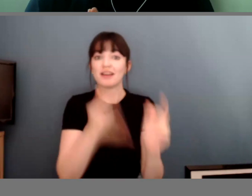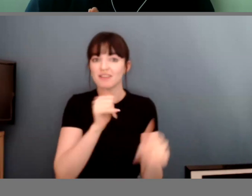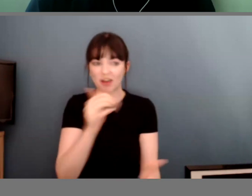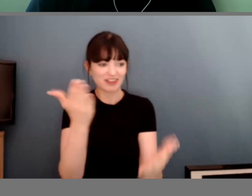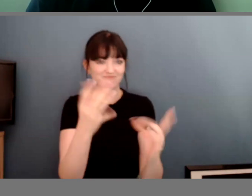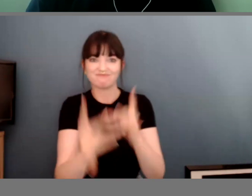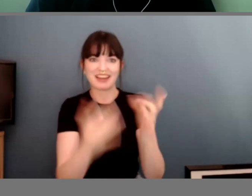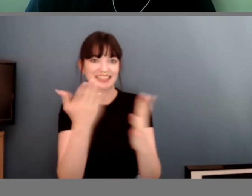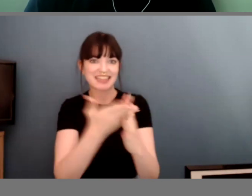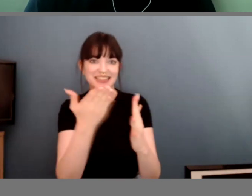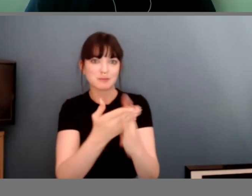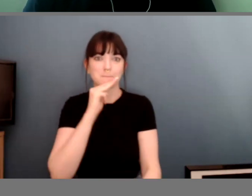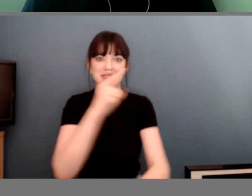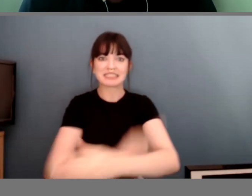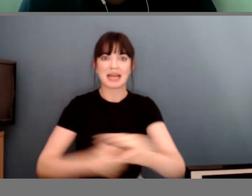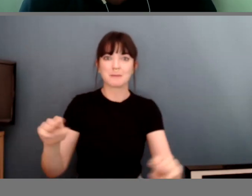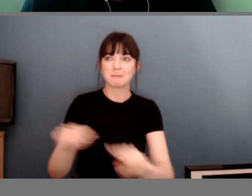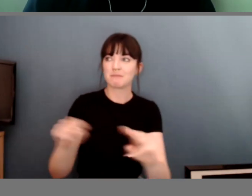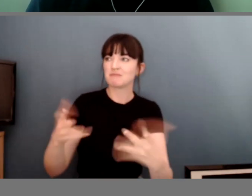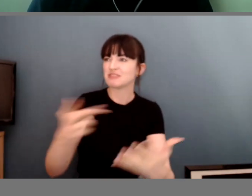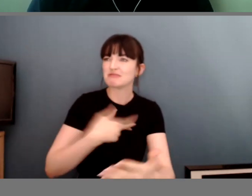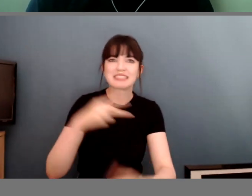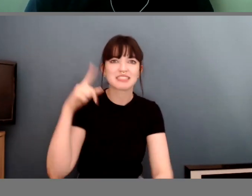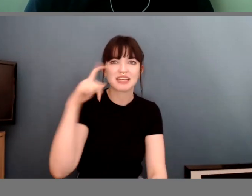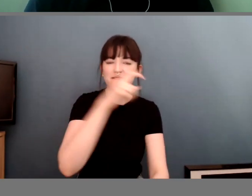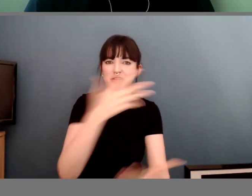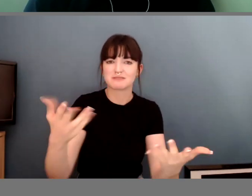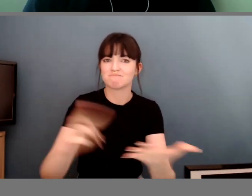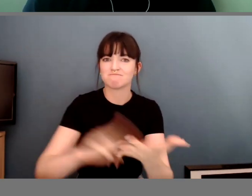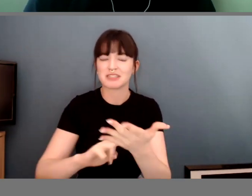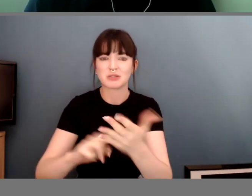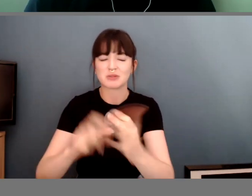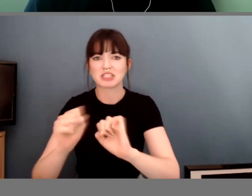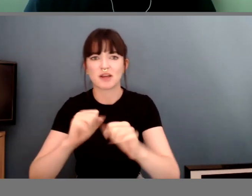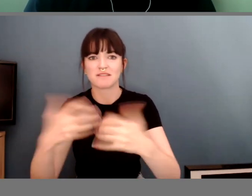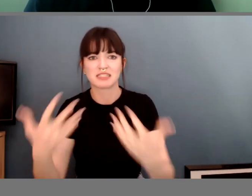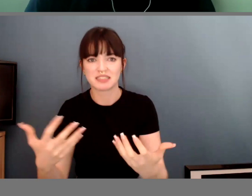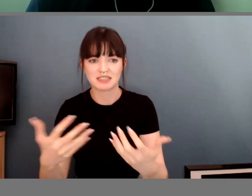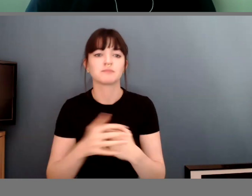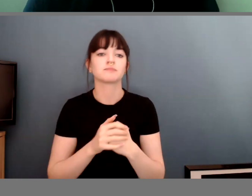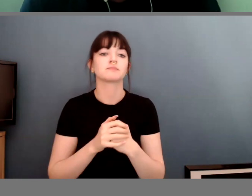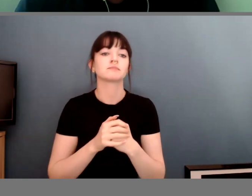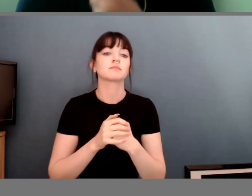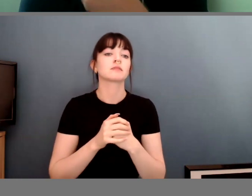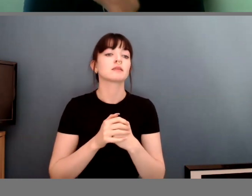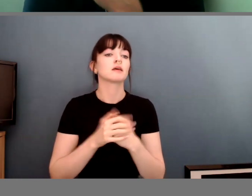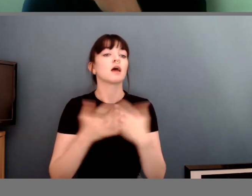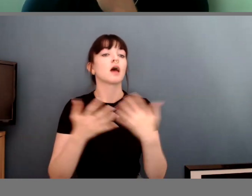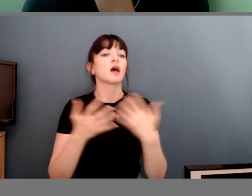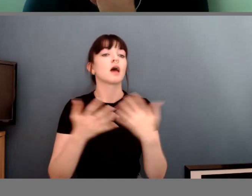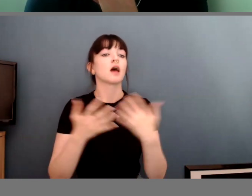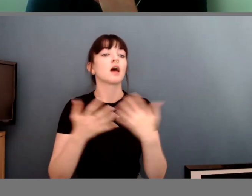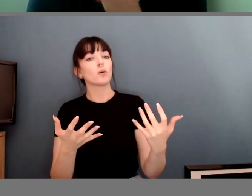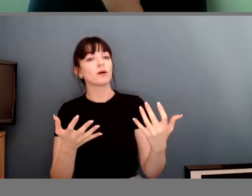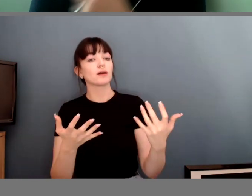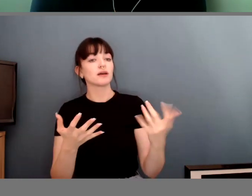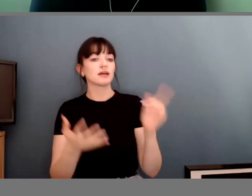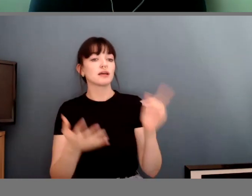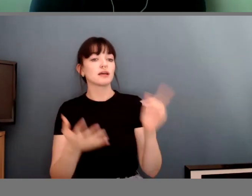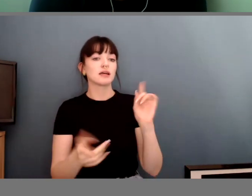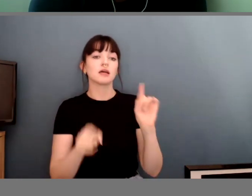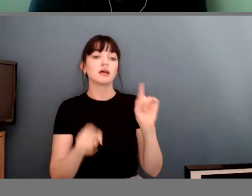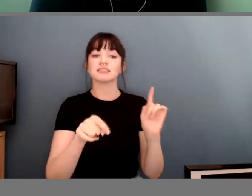goods or services and unless it costs more than a normal cost and that depends on the circumstances,